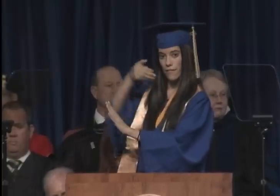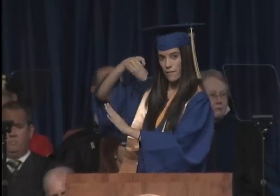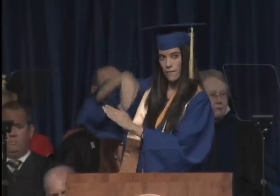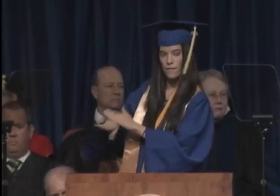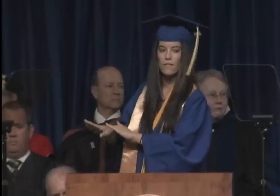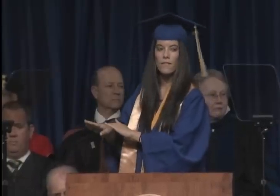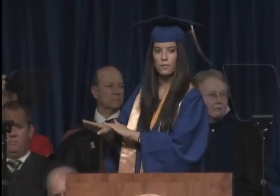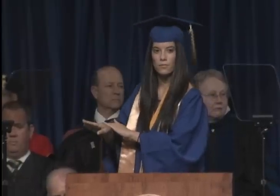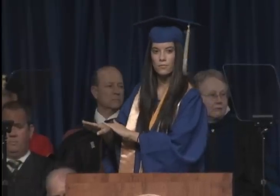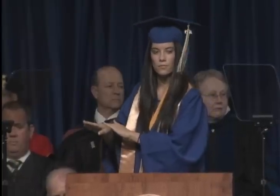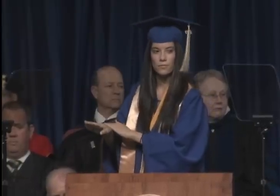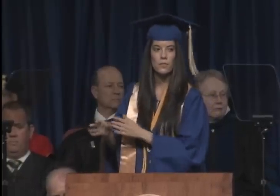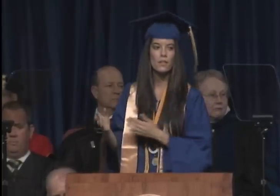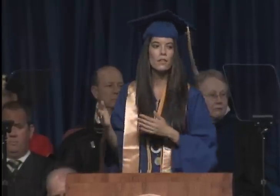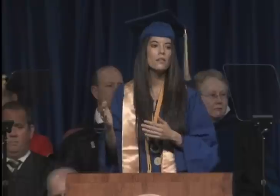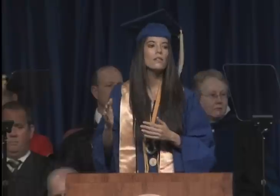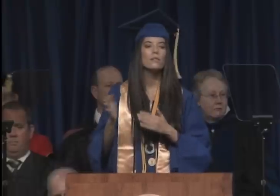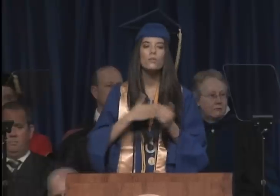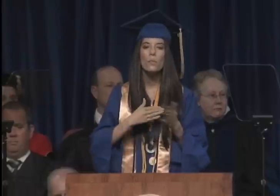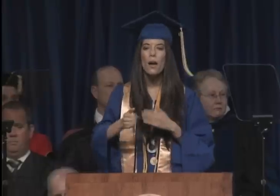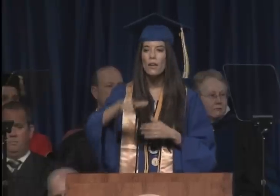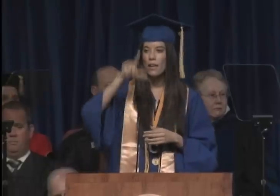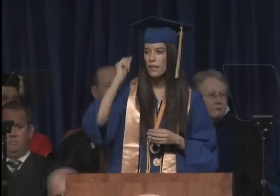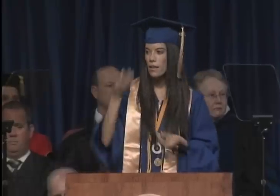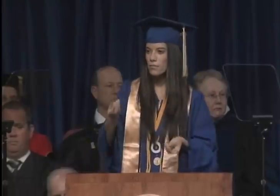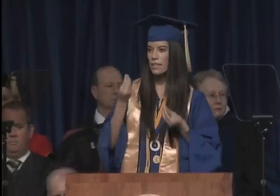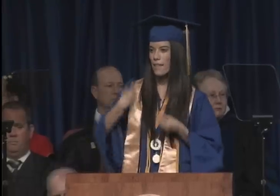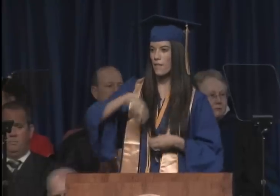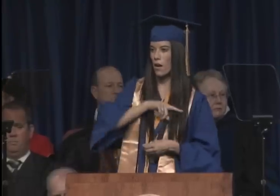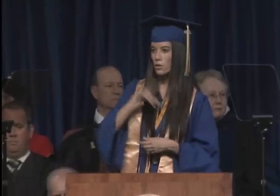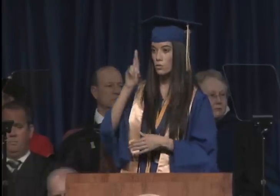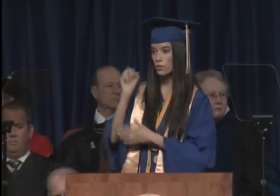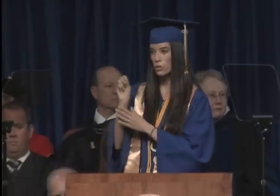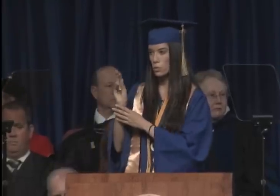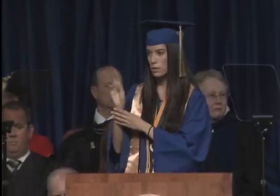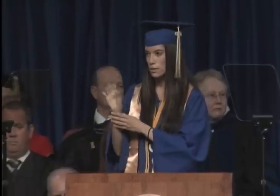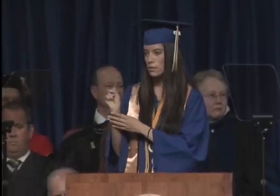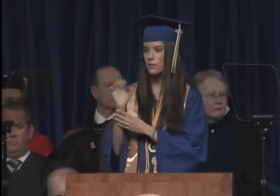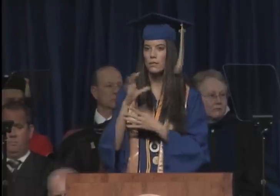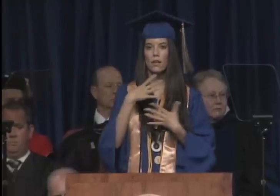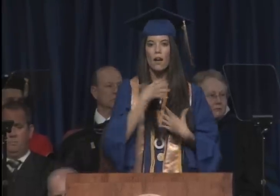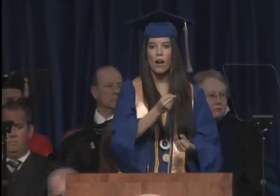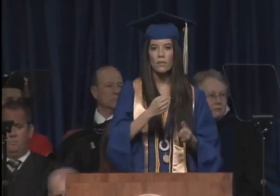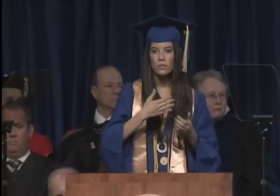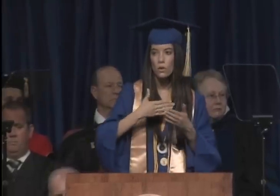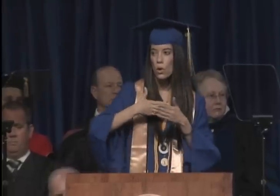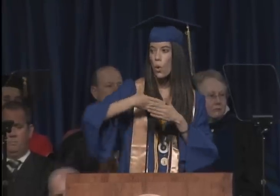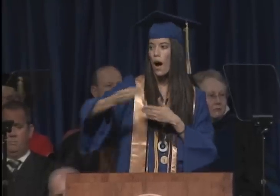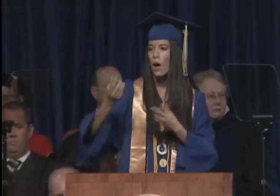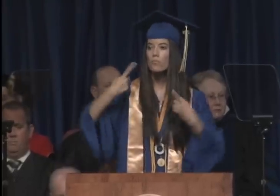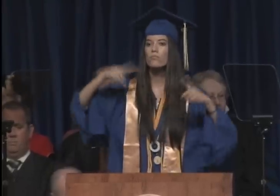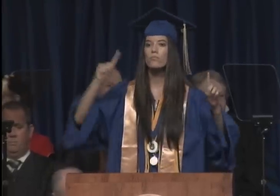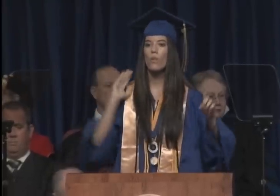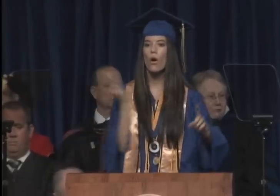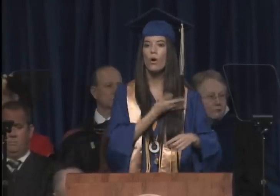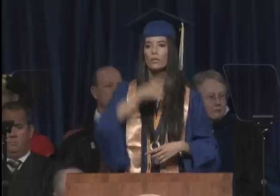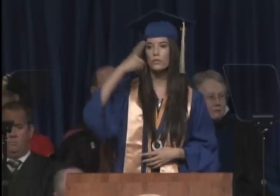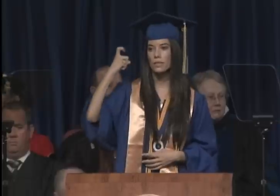is that the people here taught me something important. There is a quote that says, "Teachers open the door, but you enter by yourself."